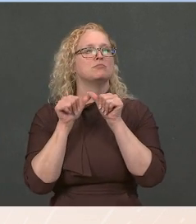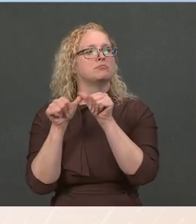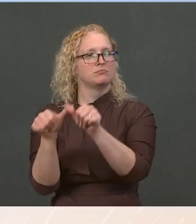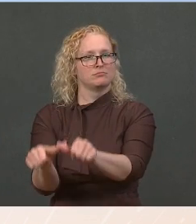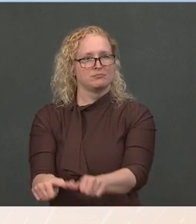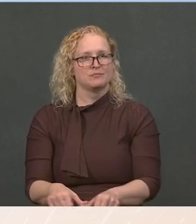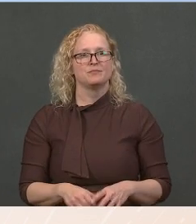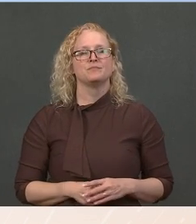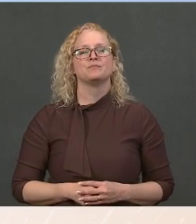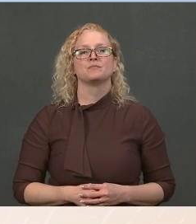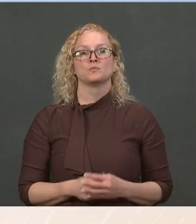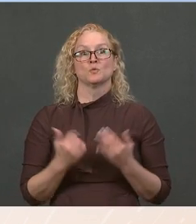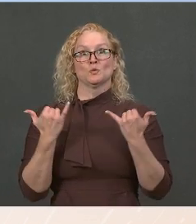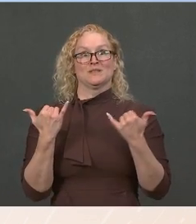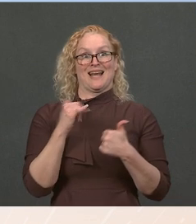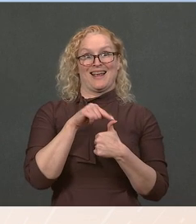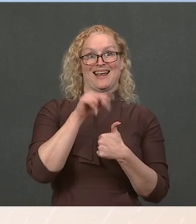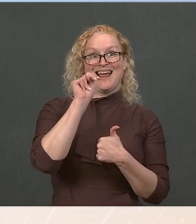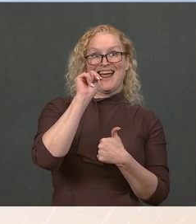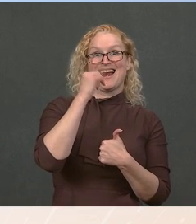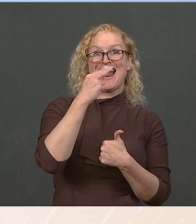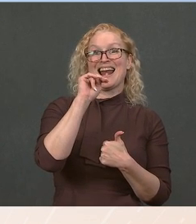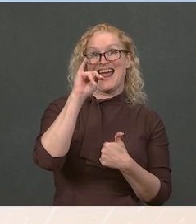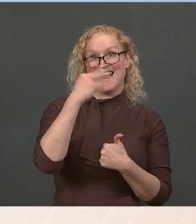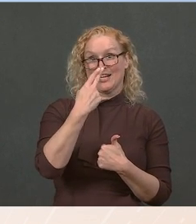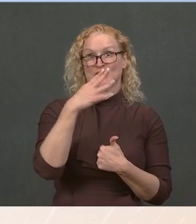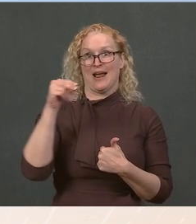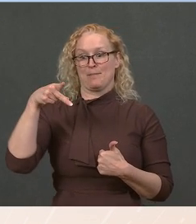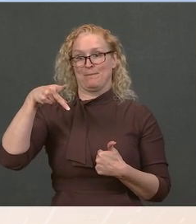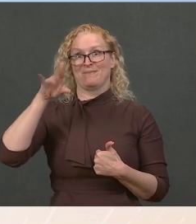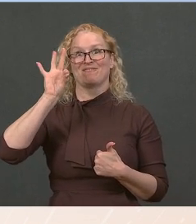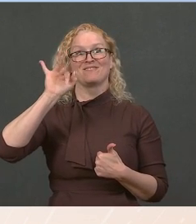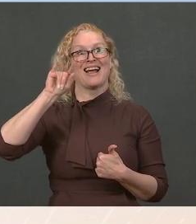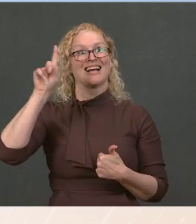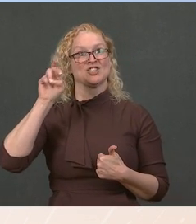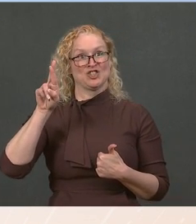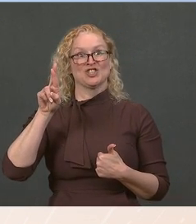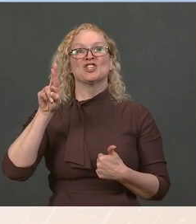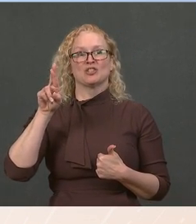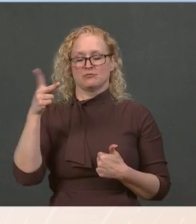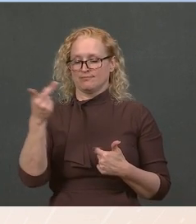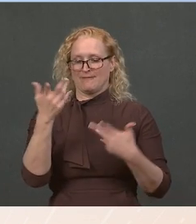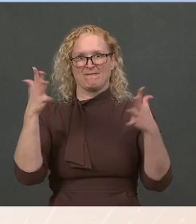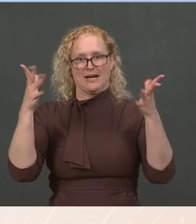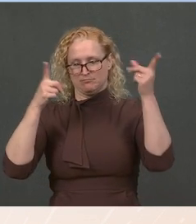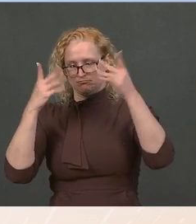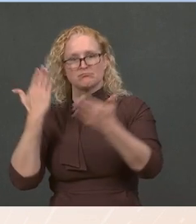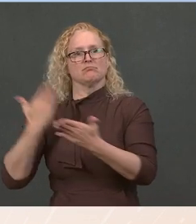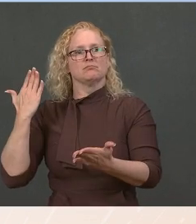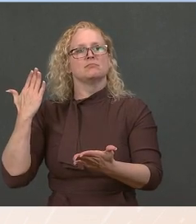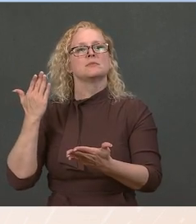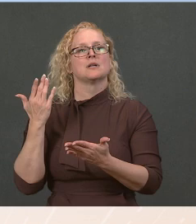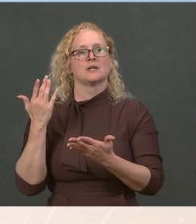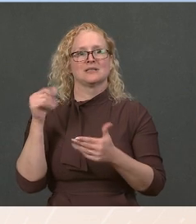for its antiviral pill that treats COVID. This is all subject to pending regulatory reviews,